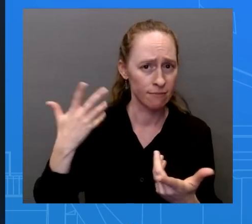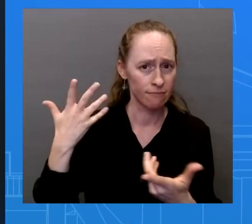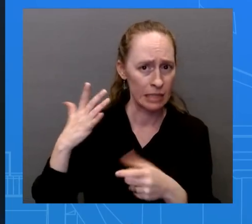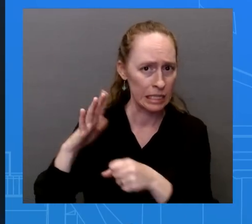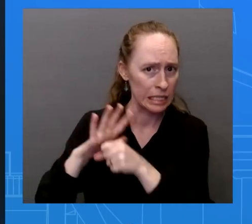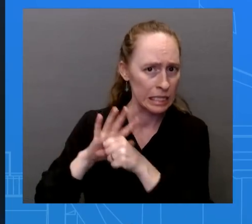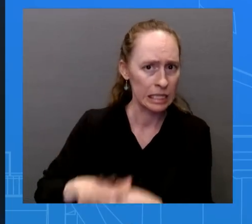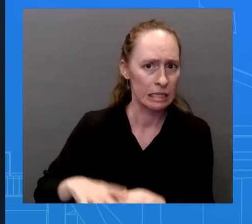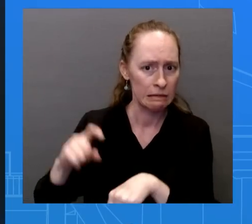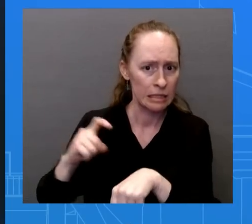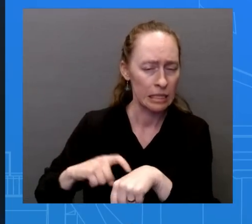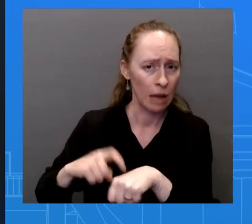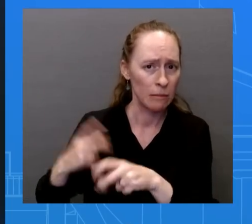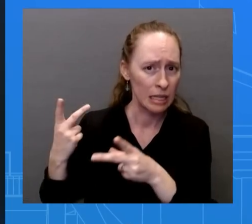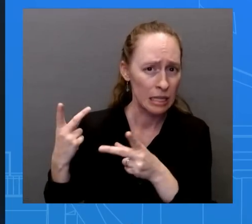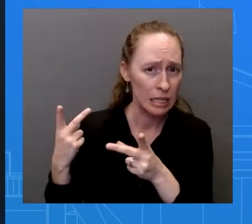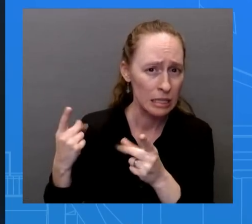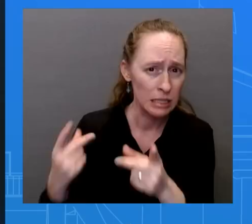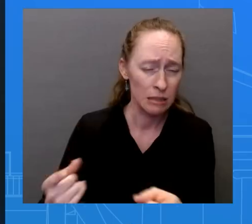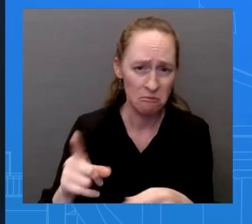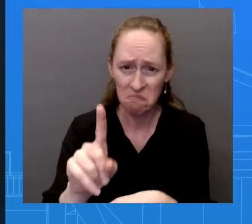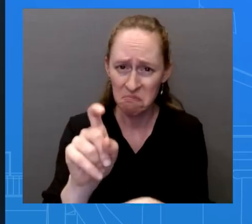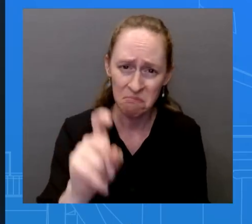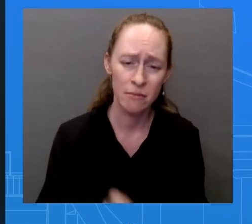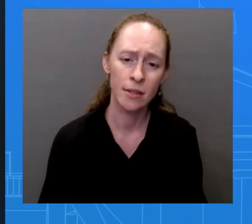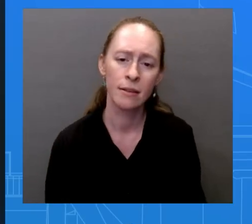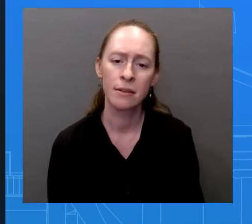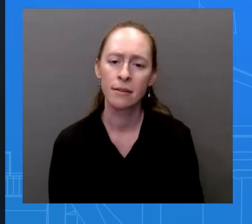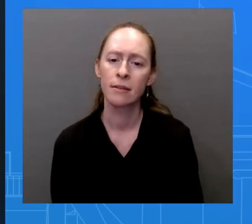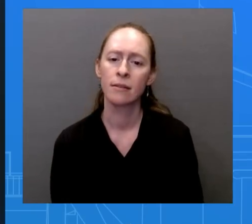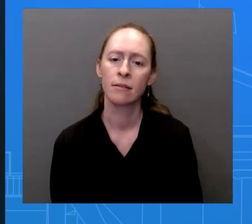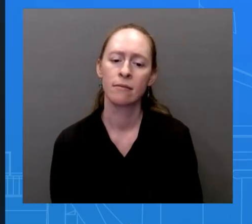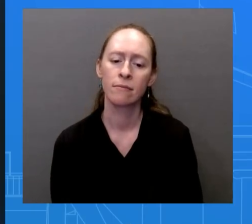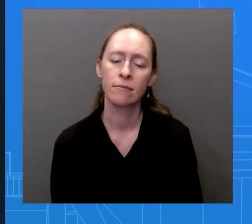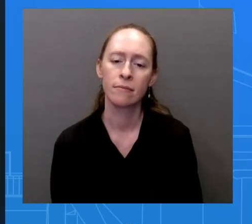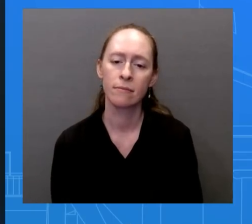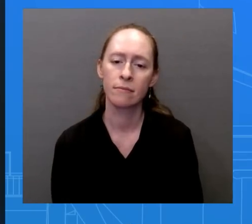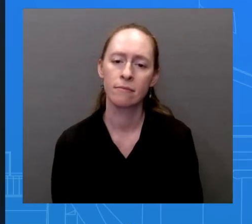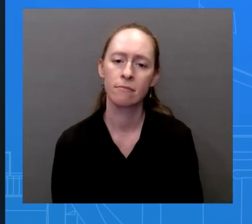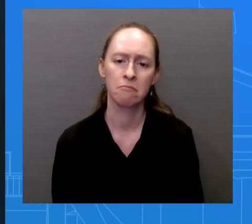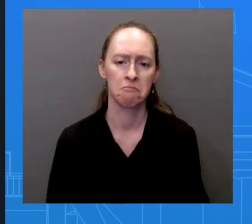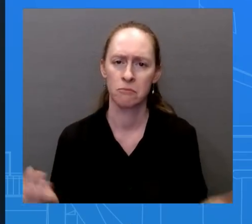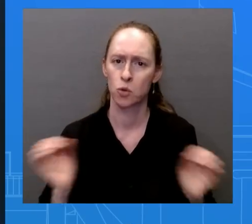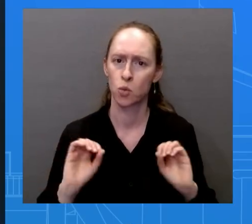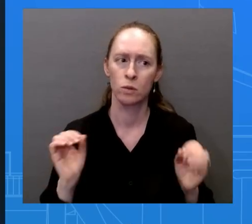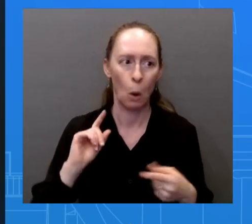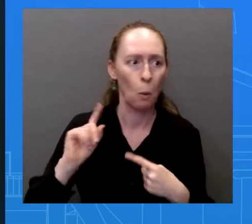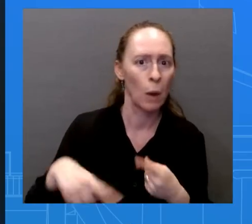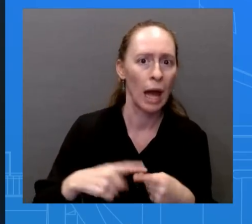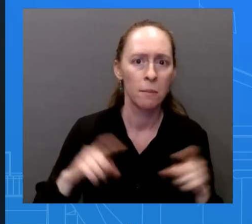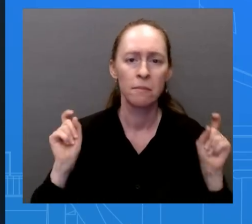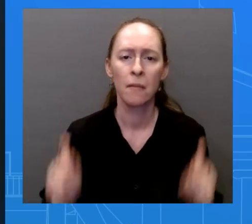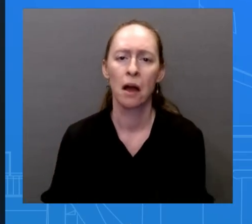that we're going to go under. We don't have a timeline. But we have been very clear. You heard from me, you know, last week.